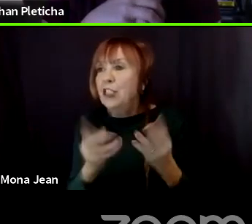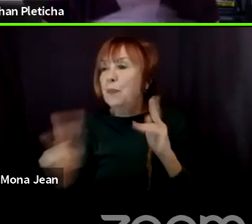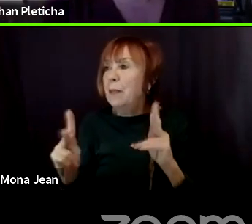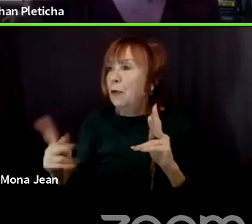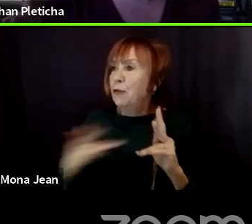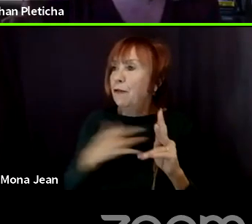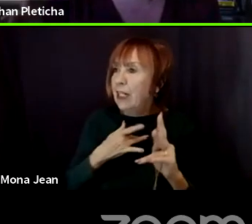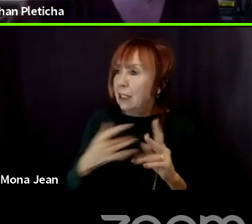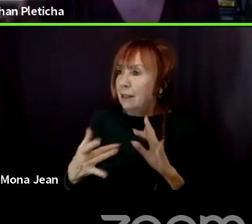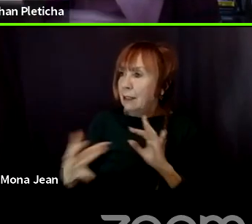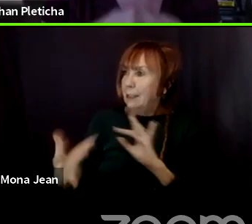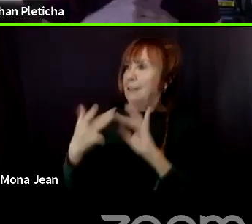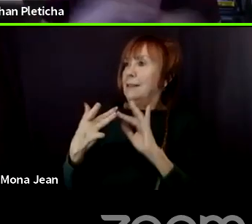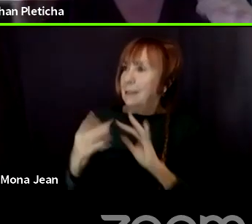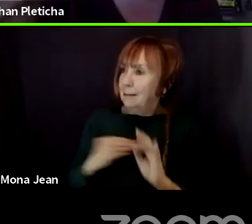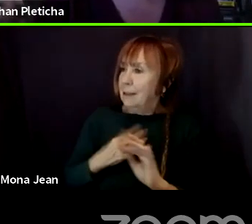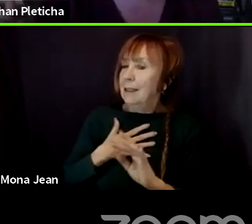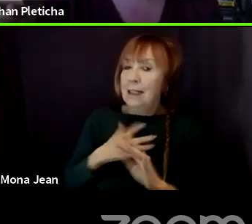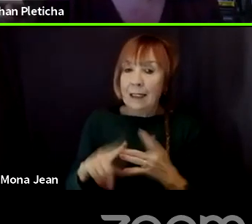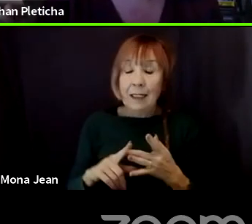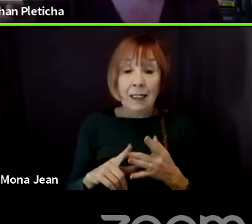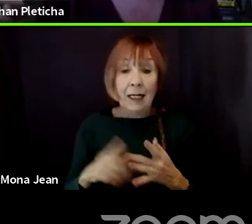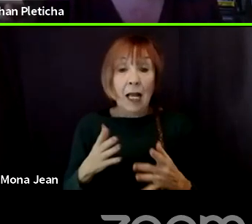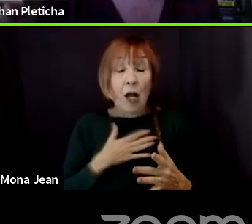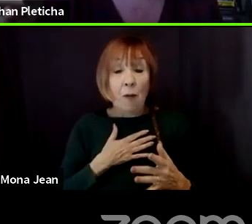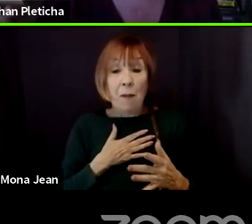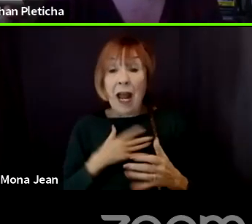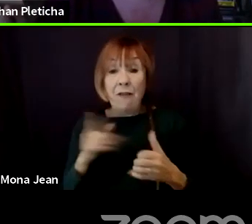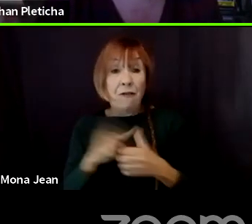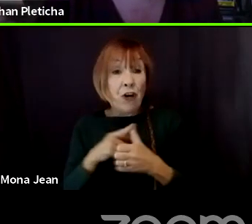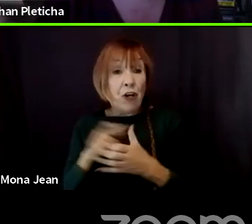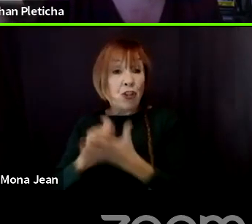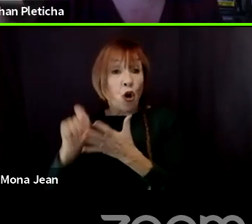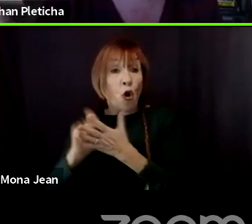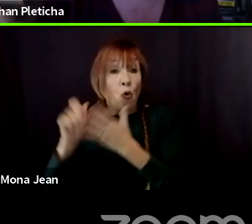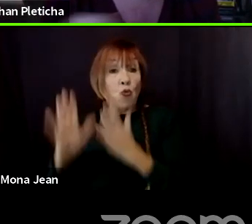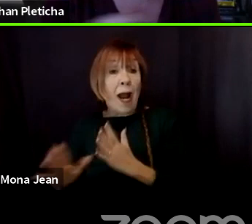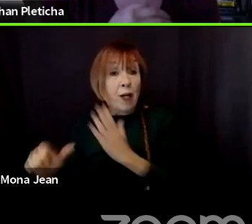All of my first writer's assistant job came from my writers group.